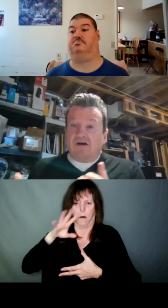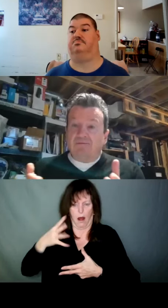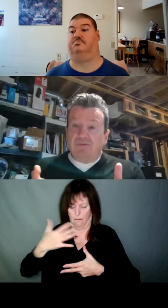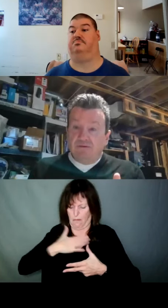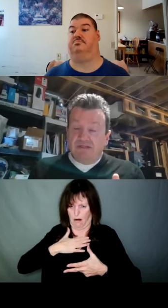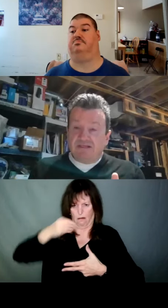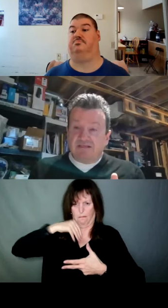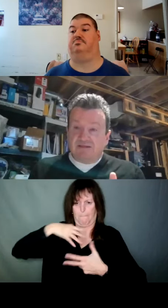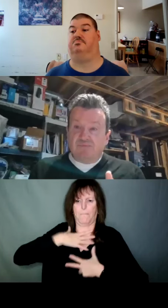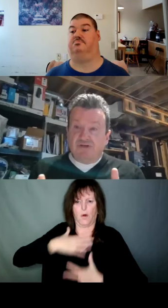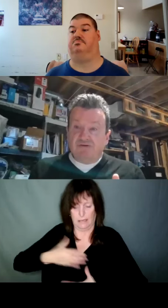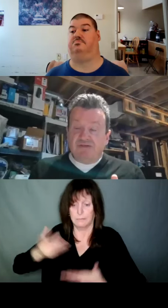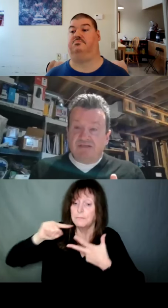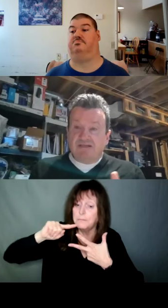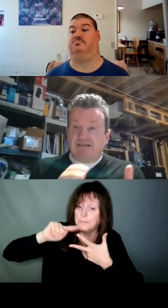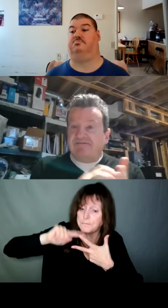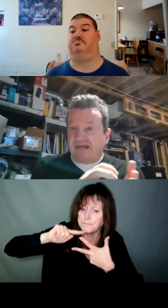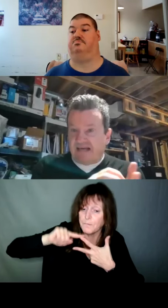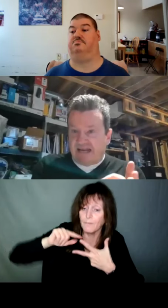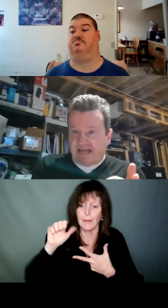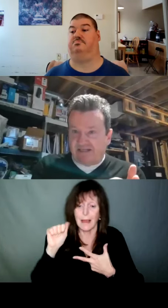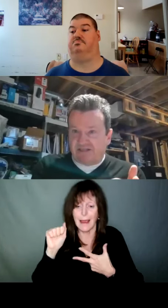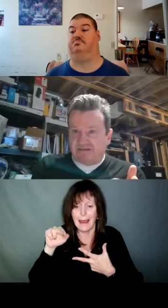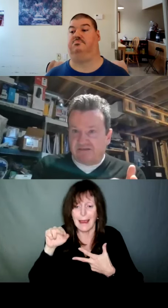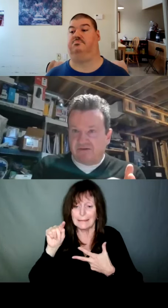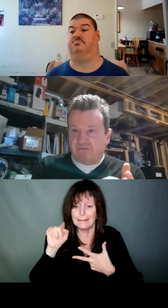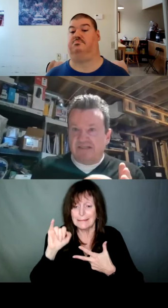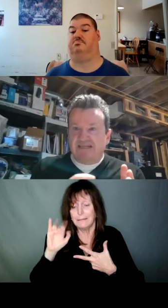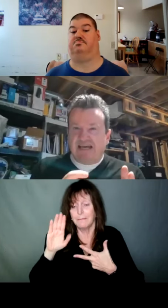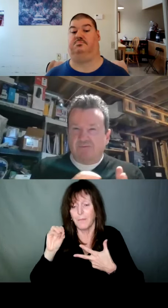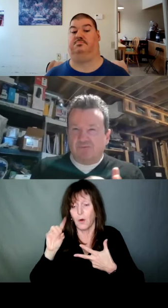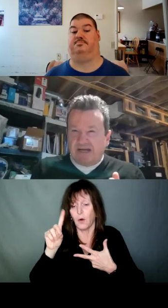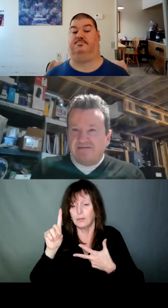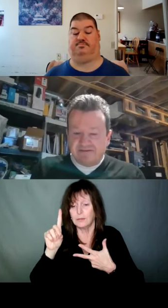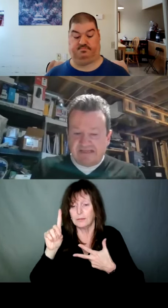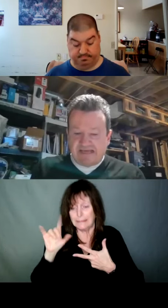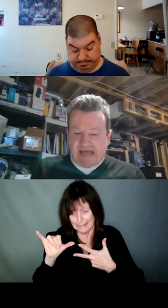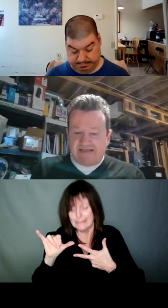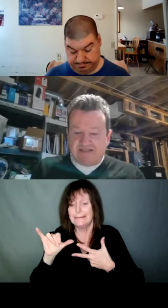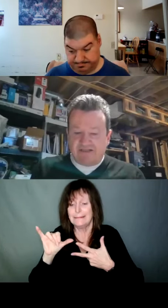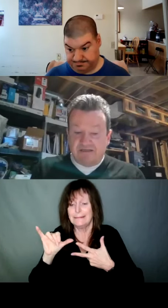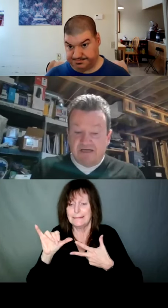Antigen equals disease, something you don't want in our body. And anybody